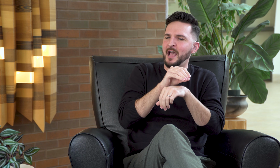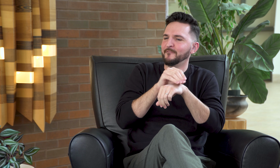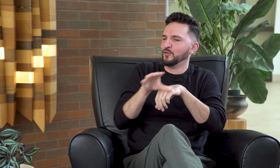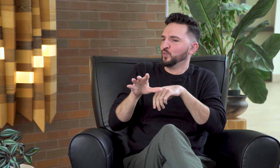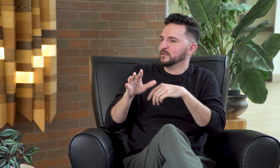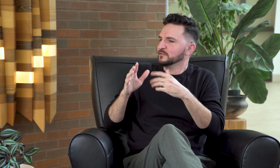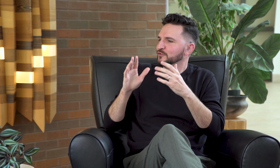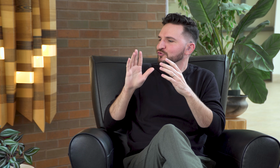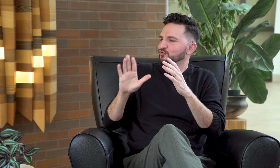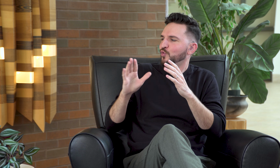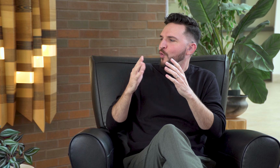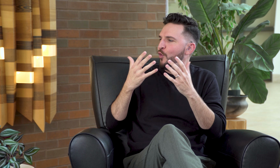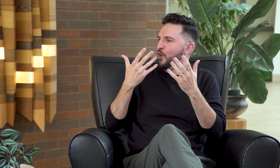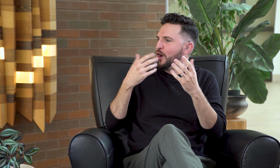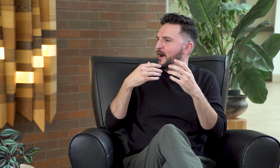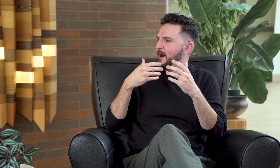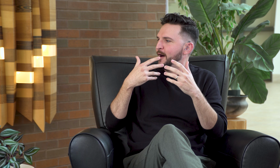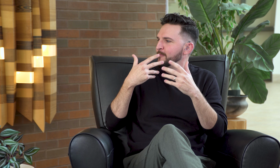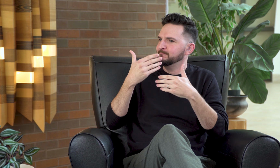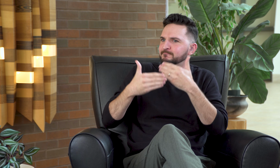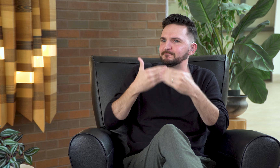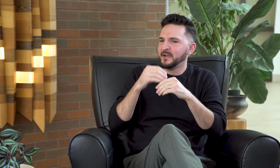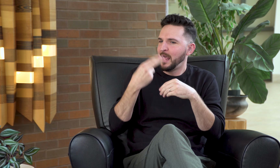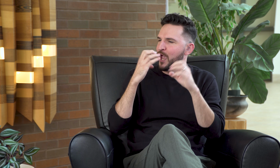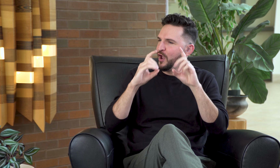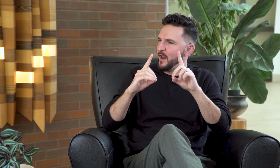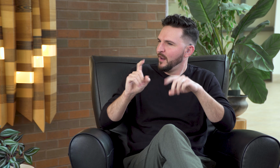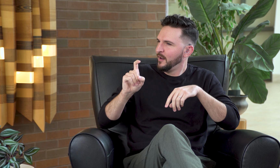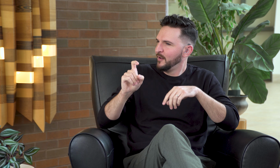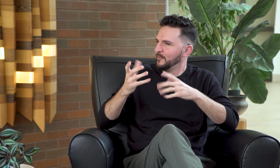that has influenced your path through higher education?